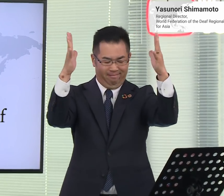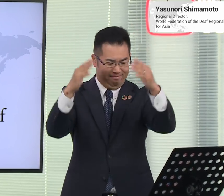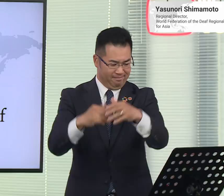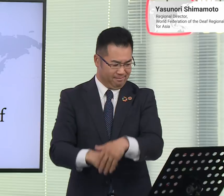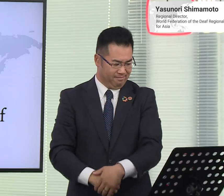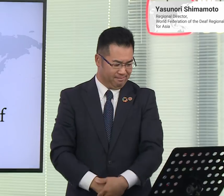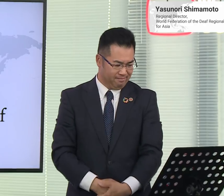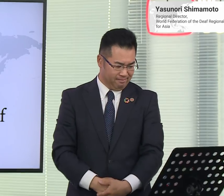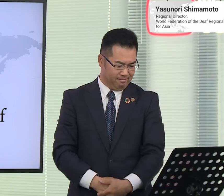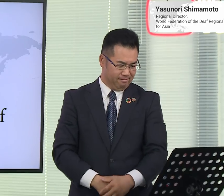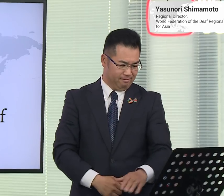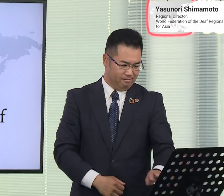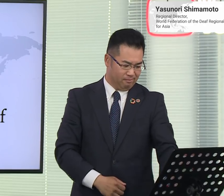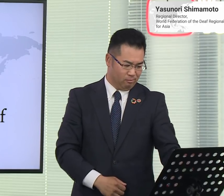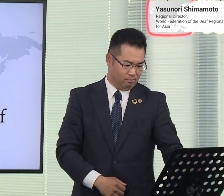with the joint proposal of 98 countries,